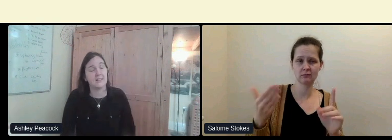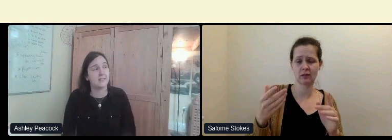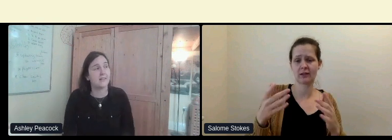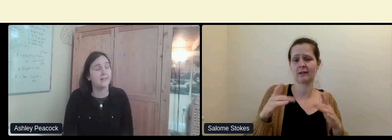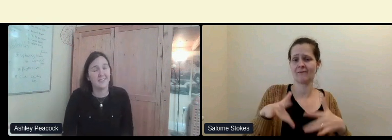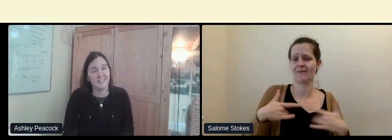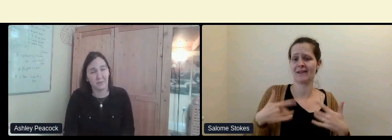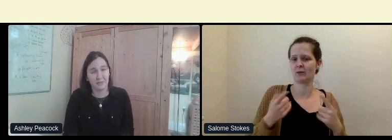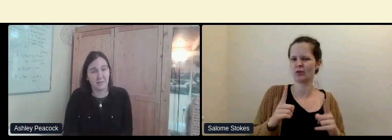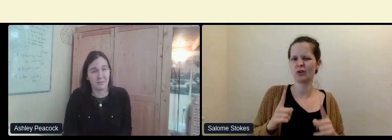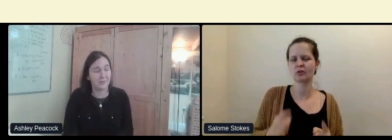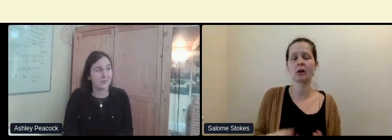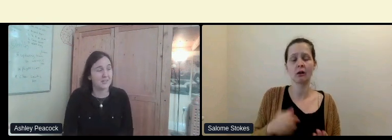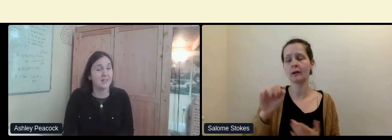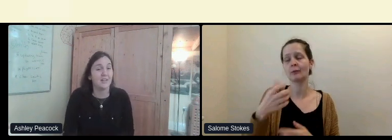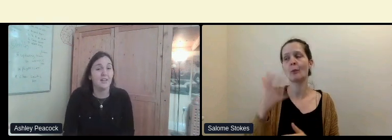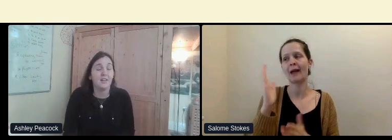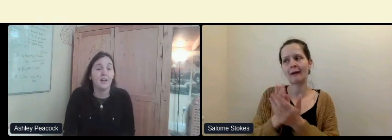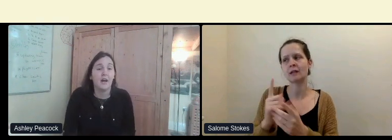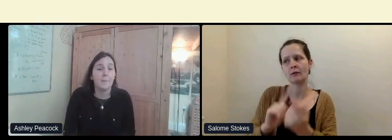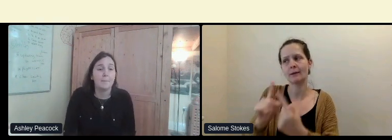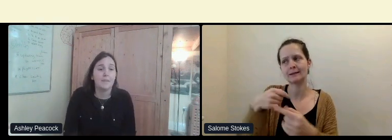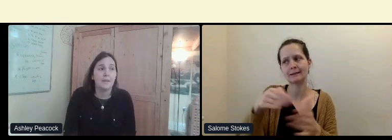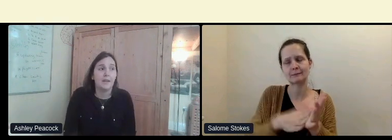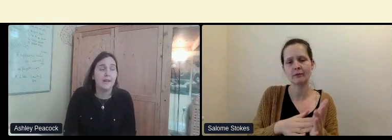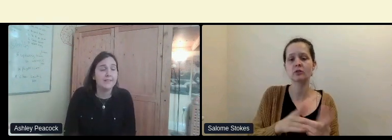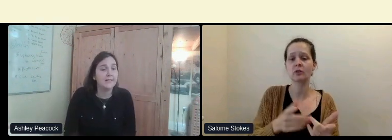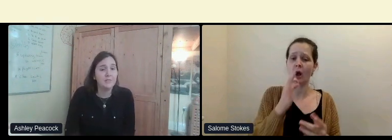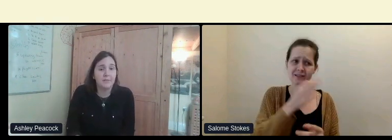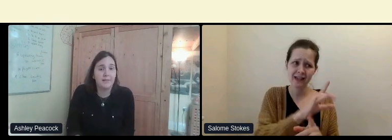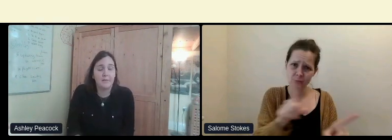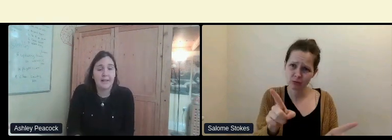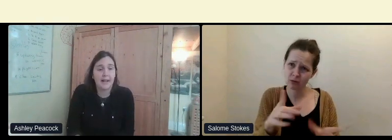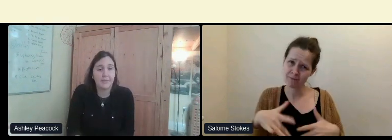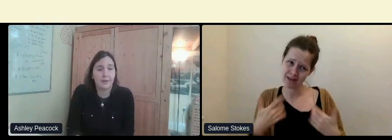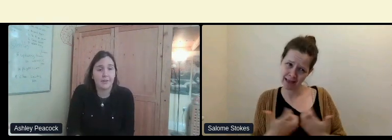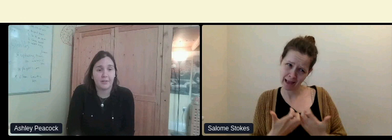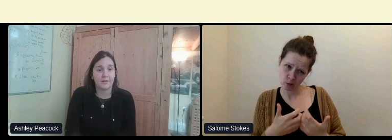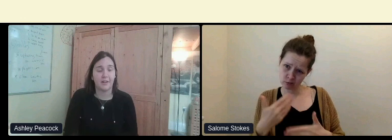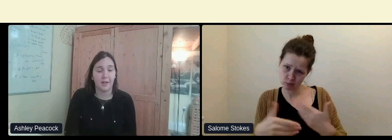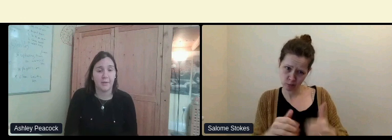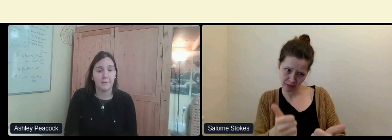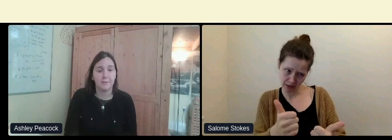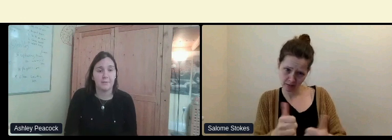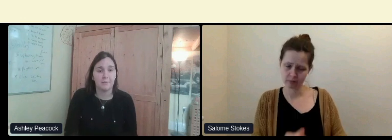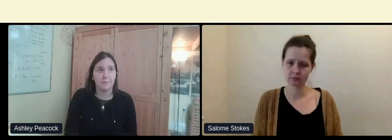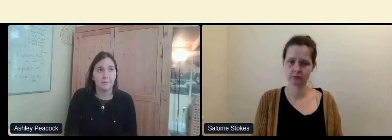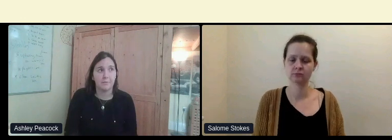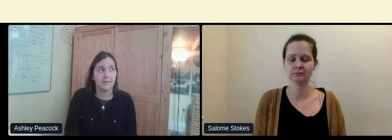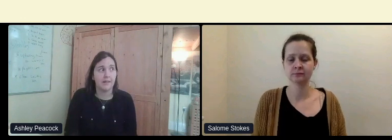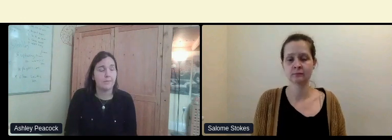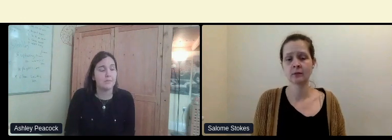again, it's not really going to build trust. Ideally just being able to ad hoc being able to